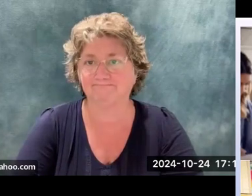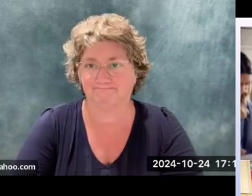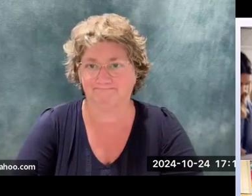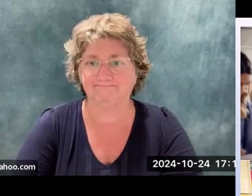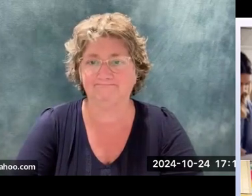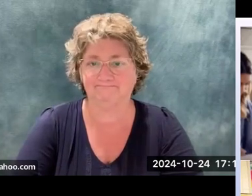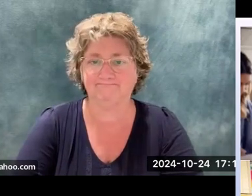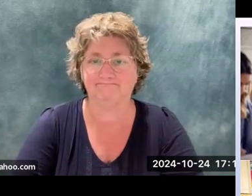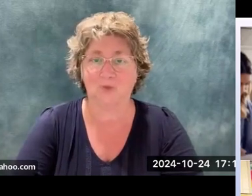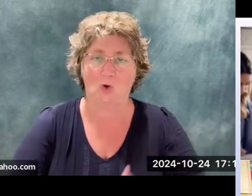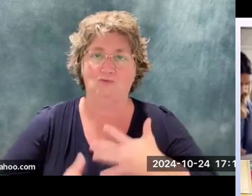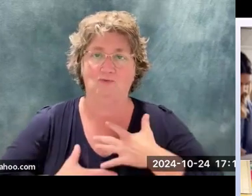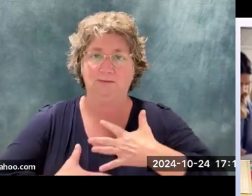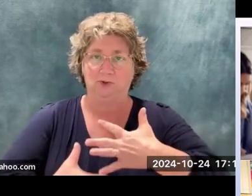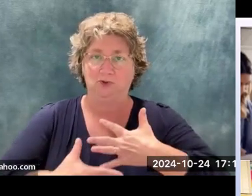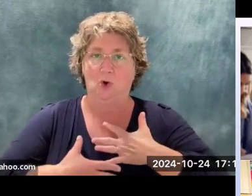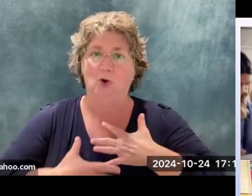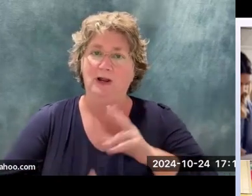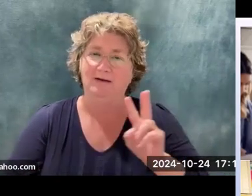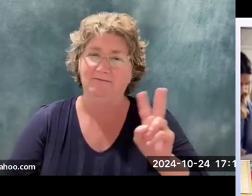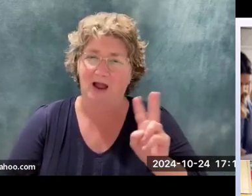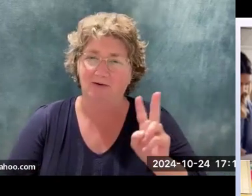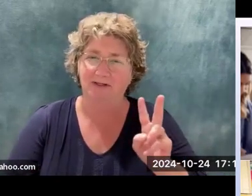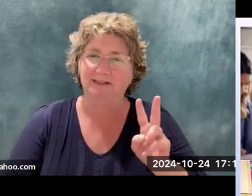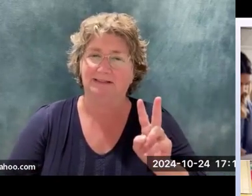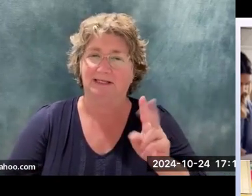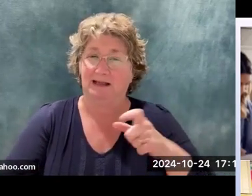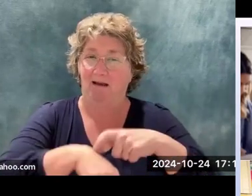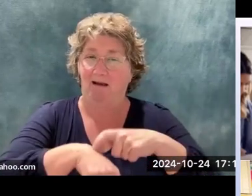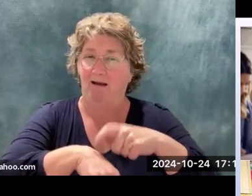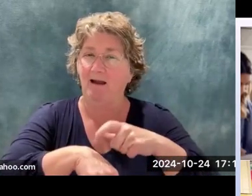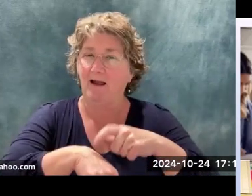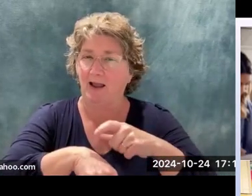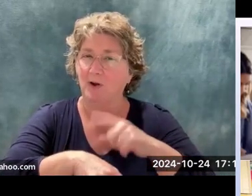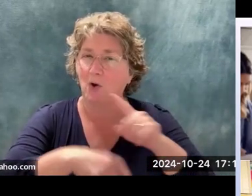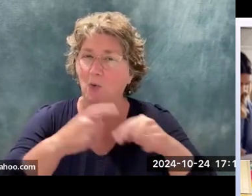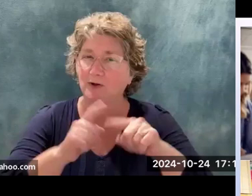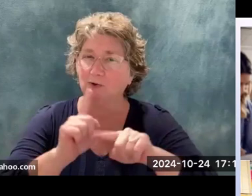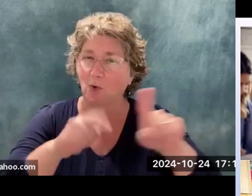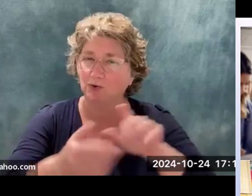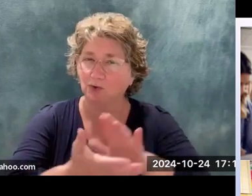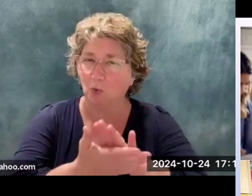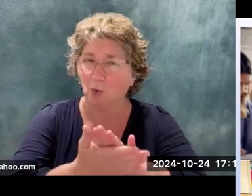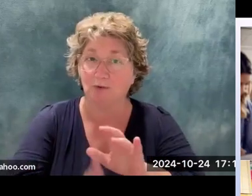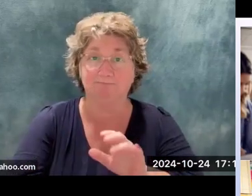Respiratory virus season at school is a good friend of ours. We see it every year.